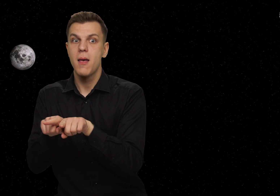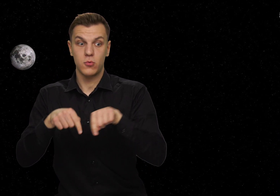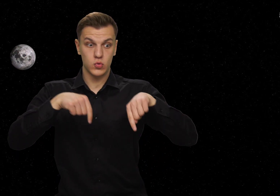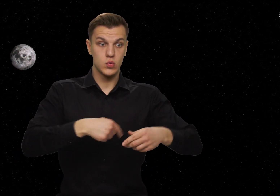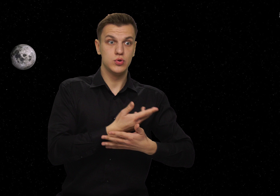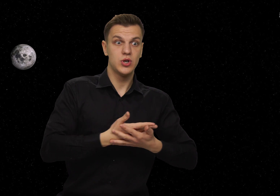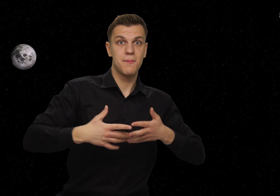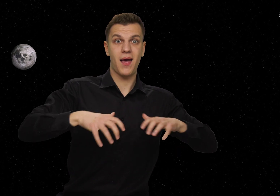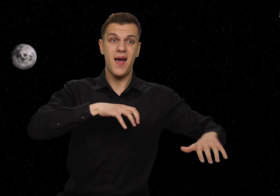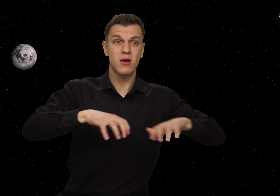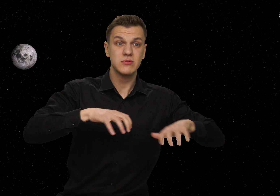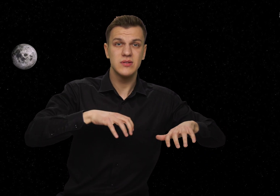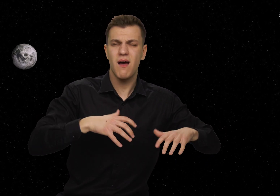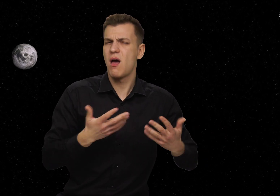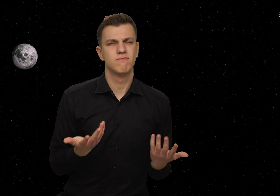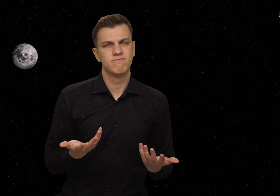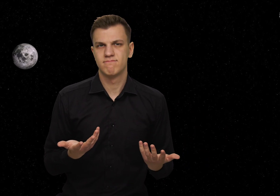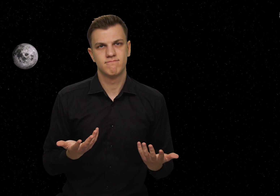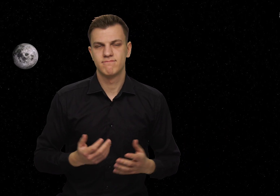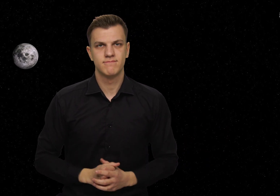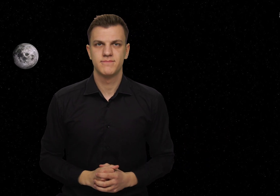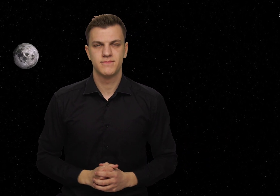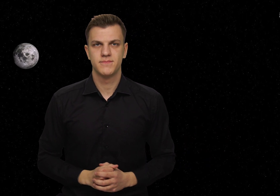but these atoms belong to the Earth's atmosphere.